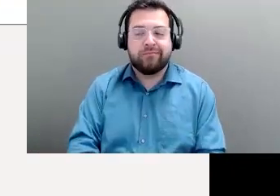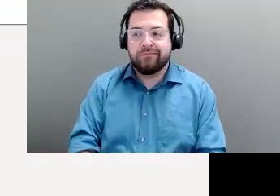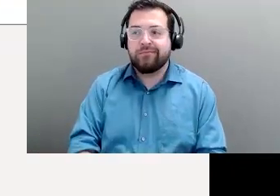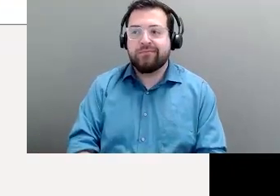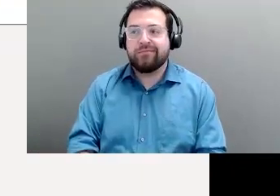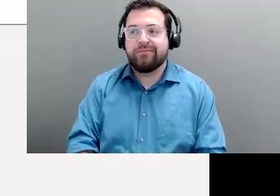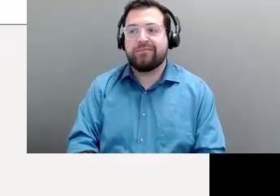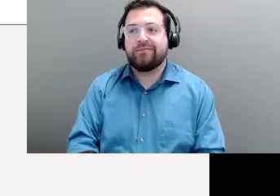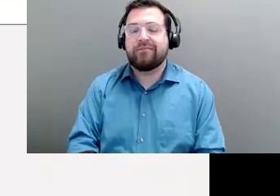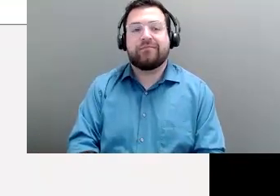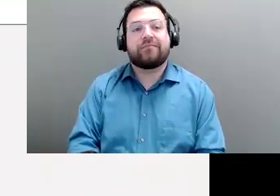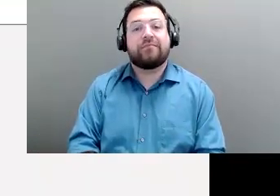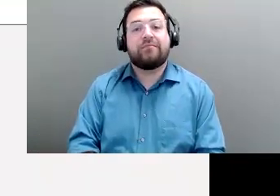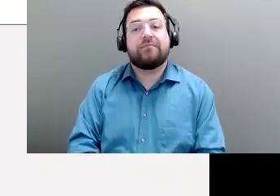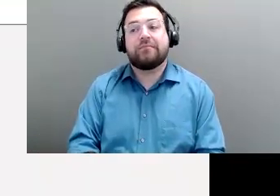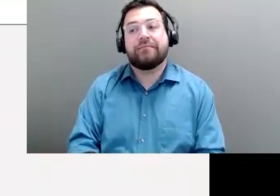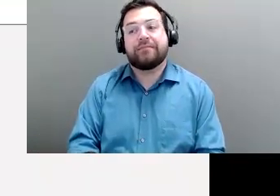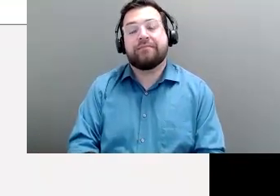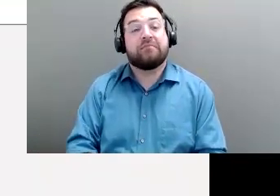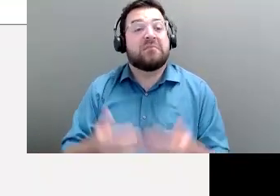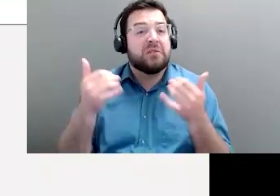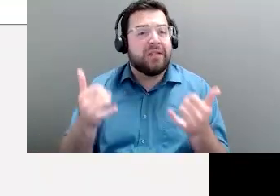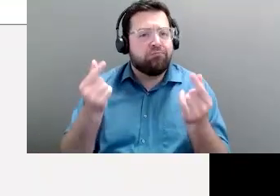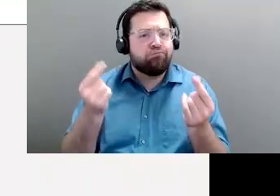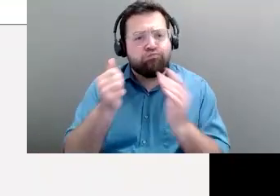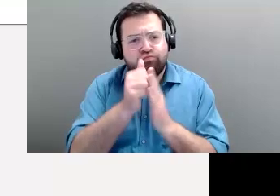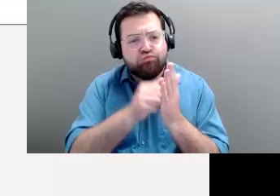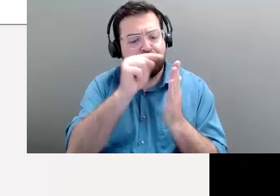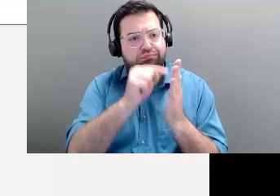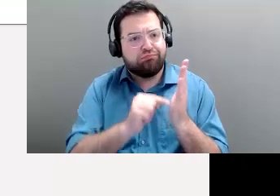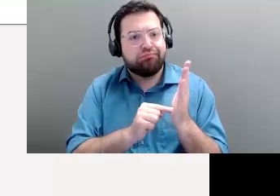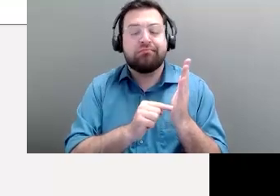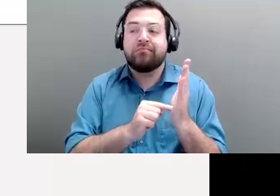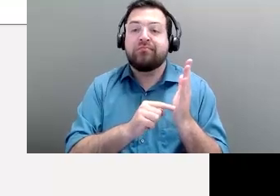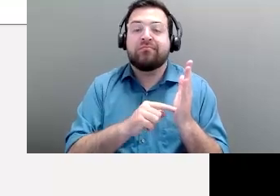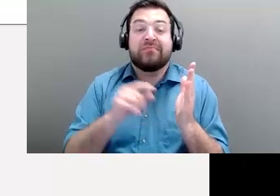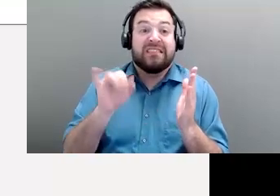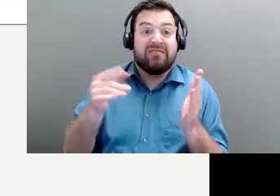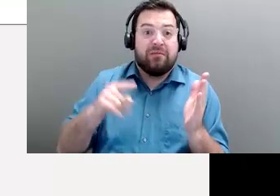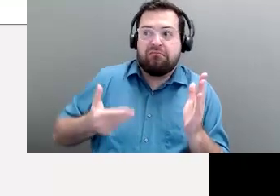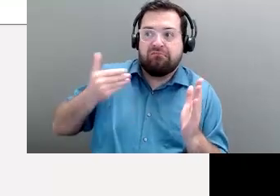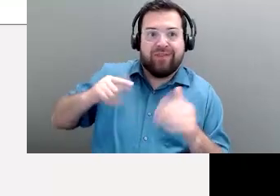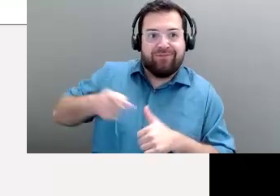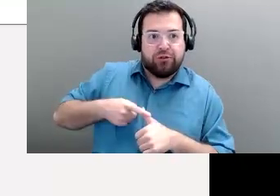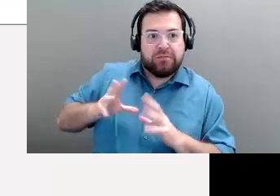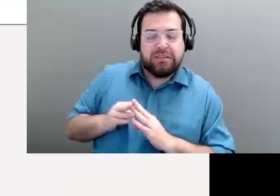Today's focus, we will, if you were unable to attend our first one again for this one